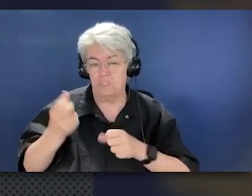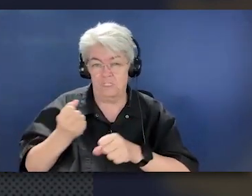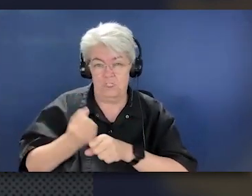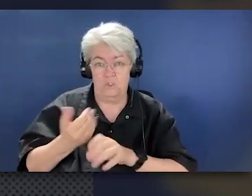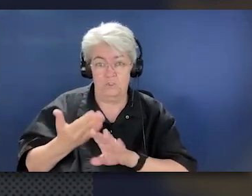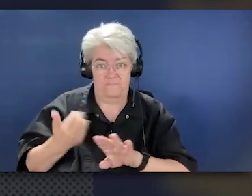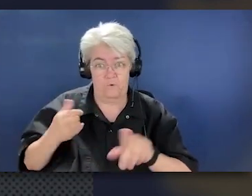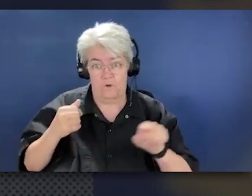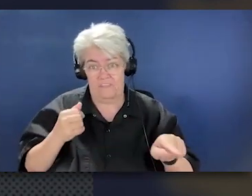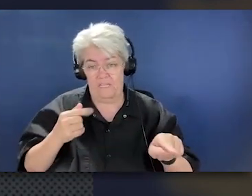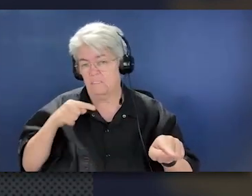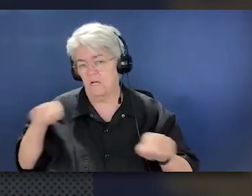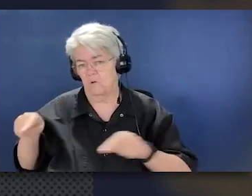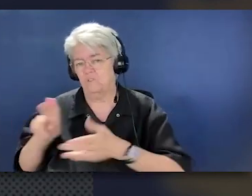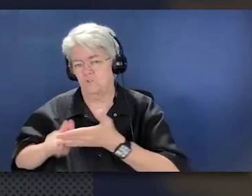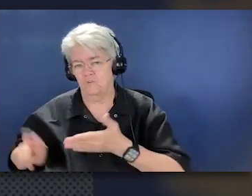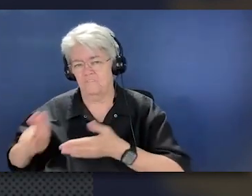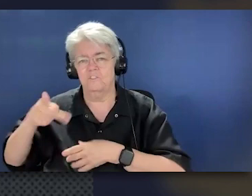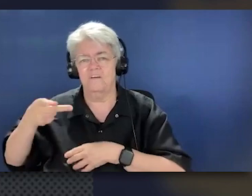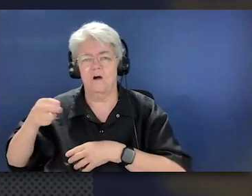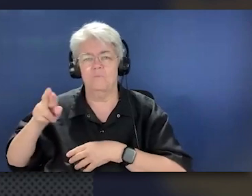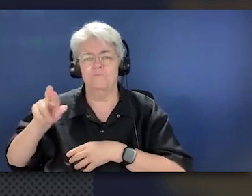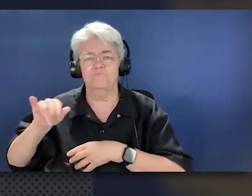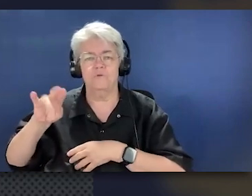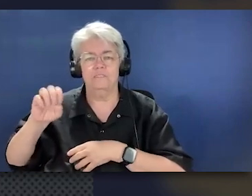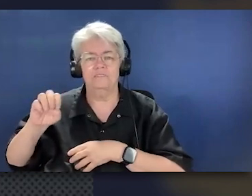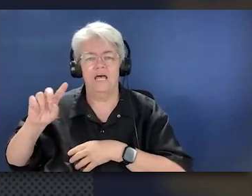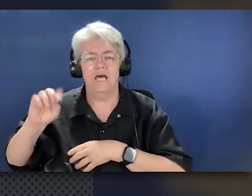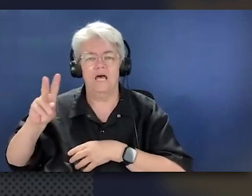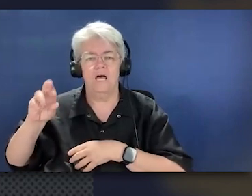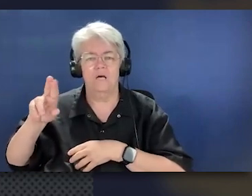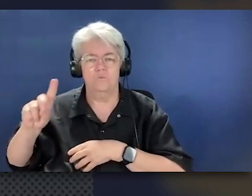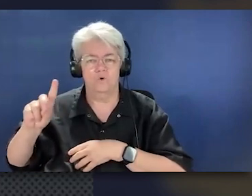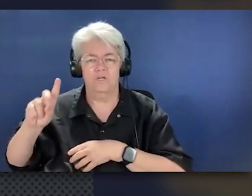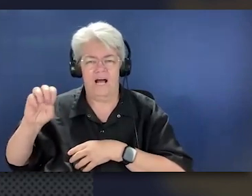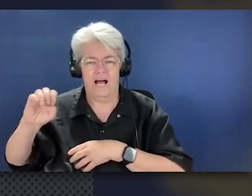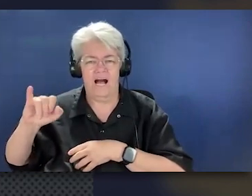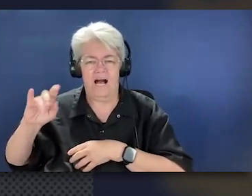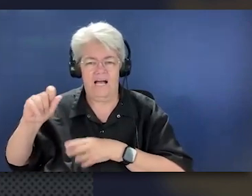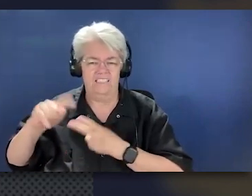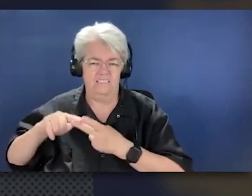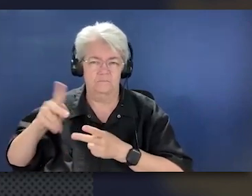at the University of Prince Edward Island as a staff and sessional member doing digital support